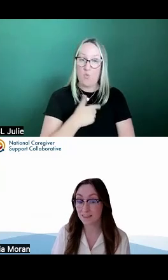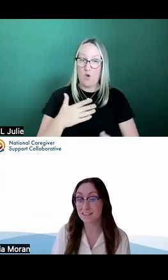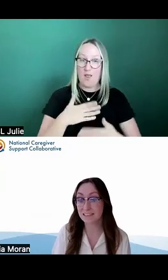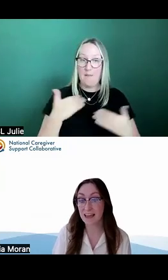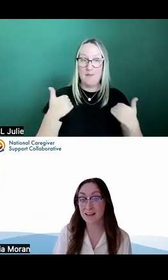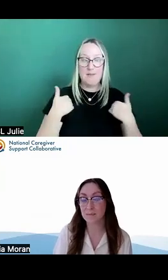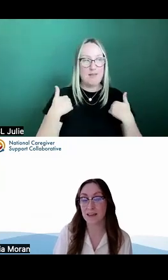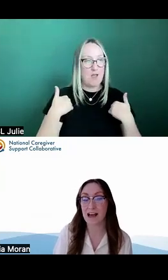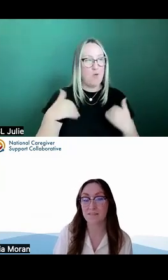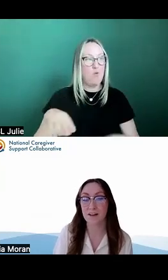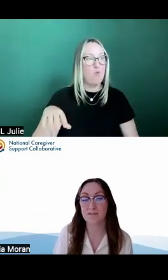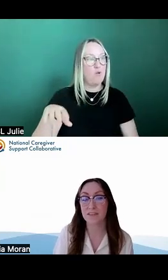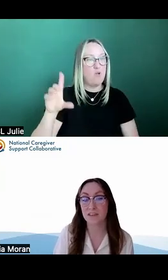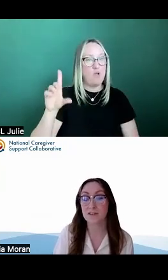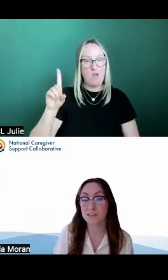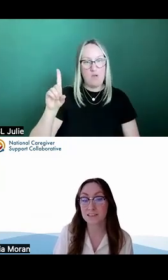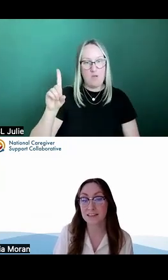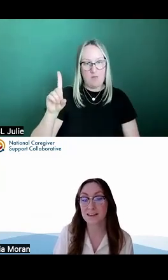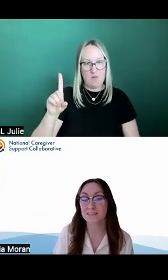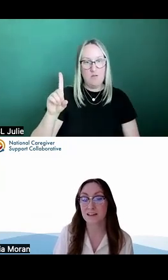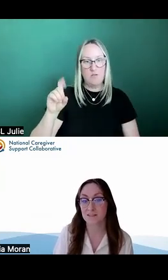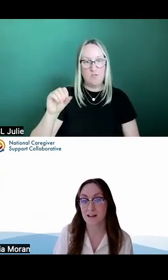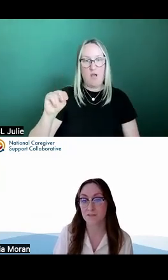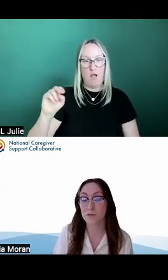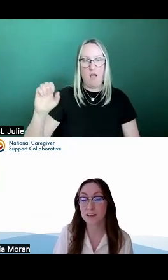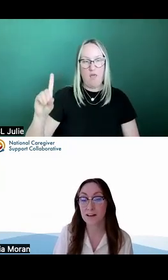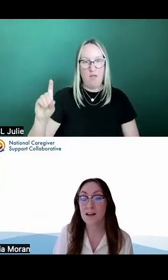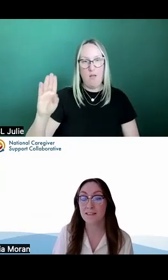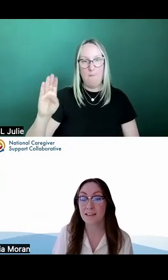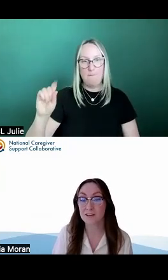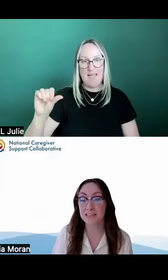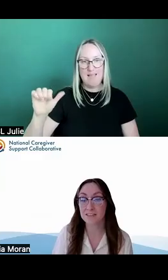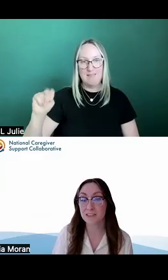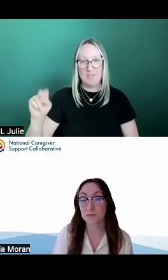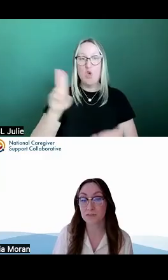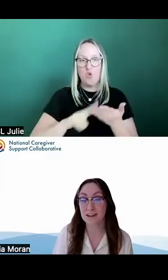with us today on behalf of the University of Southern California Leonard Davis School of